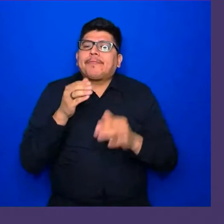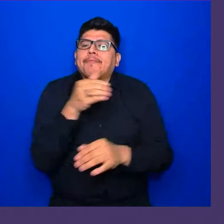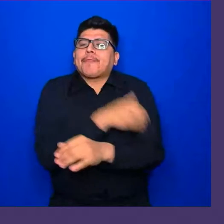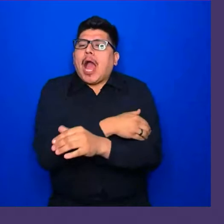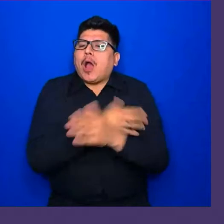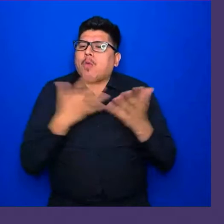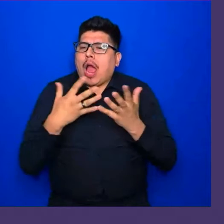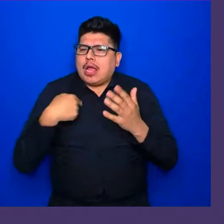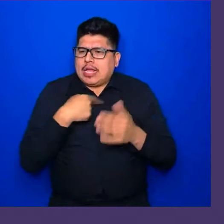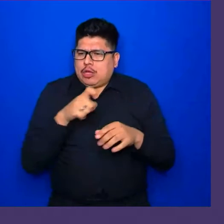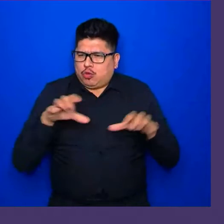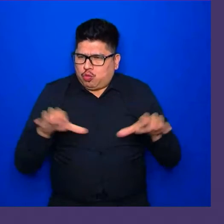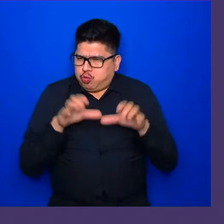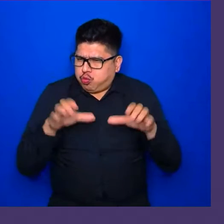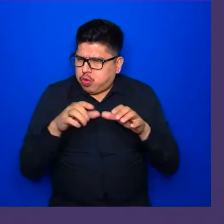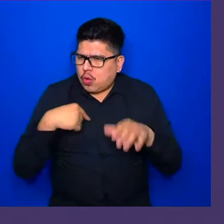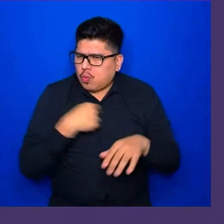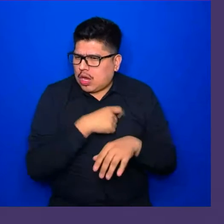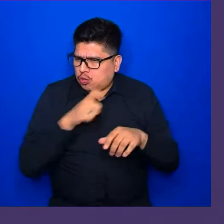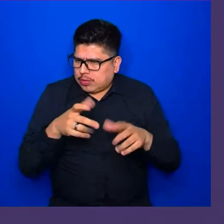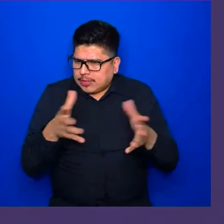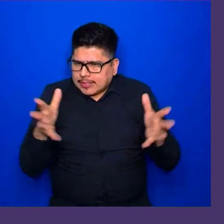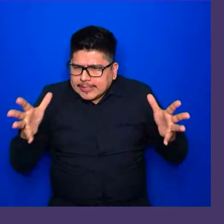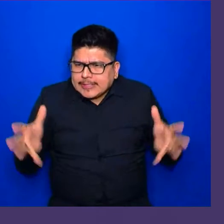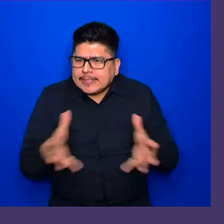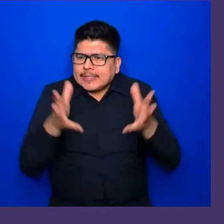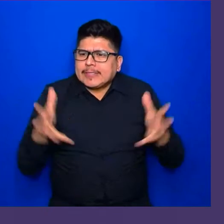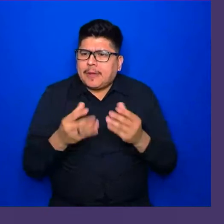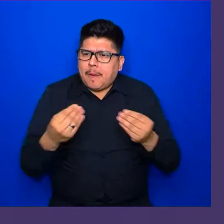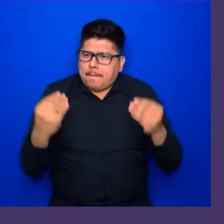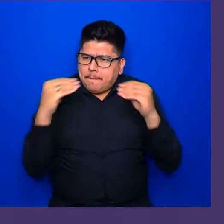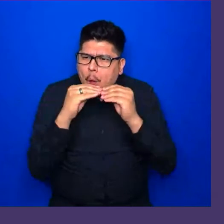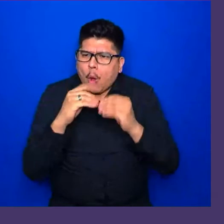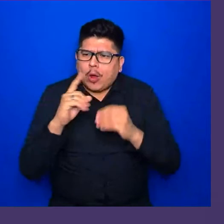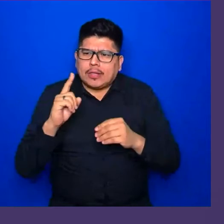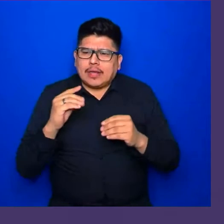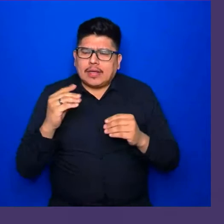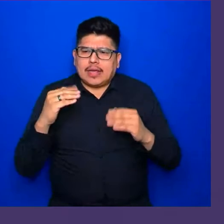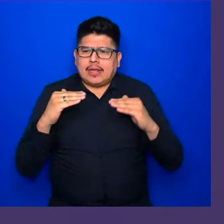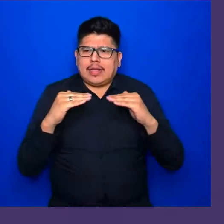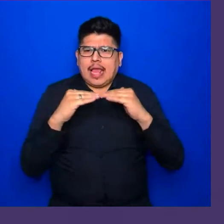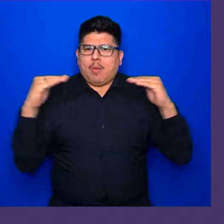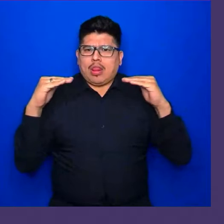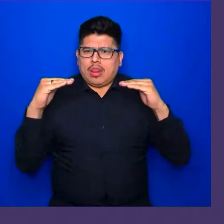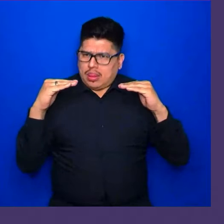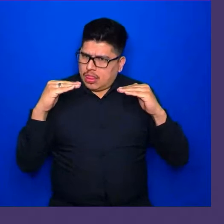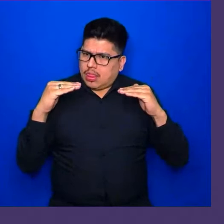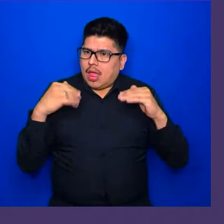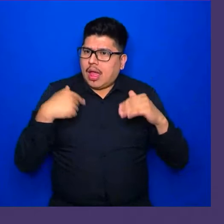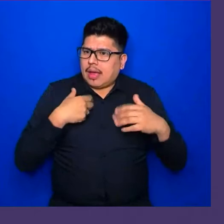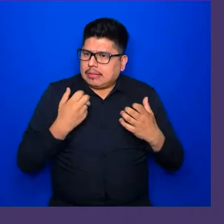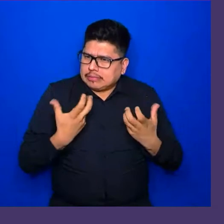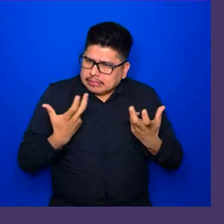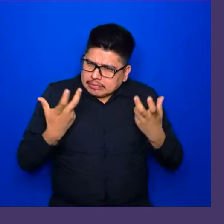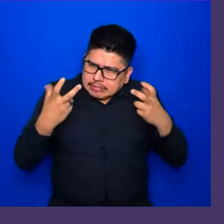so we can get to places of equity. One of the things that I'm spending a lot of time working on is wage equity. And the reality that in